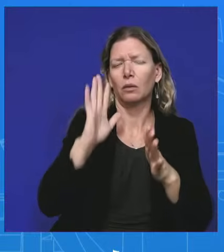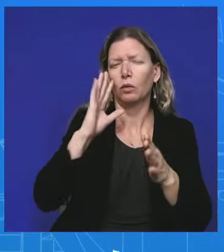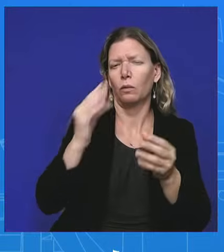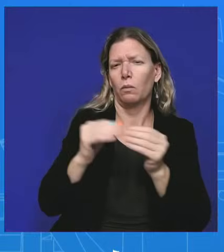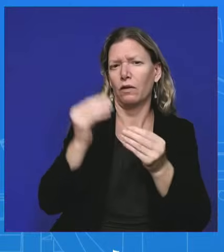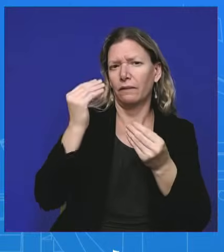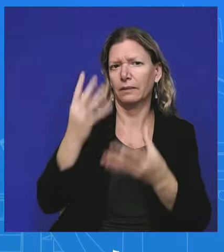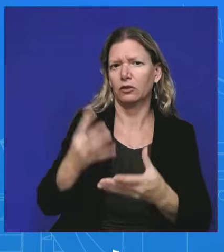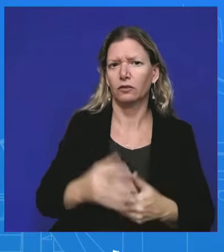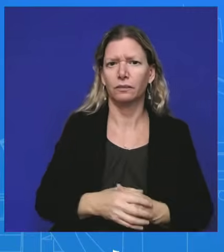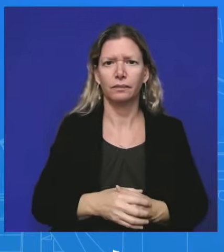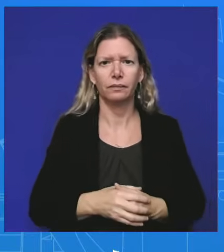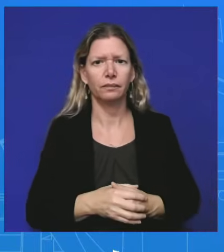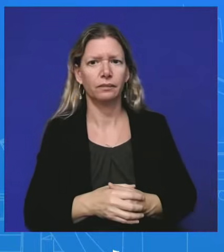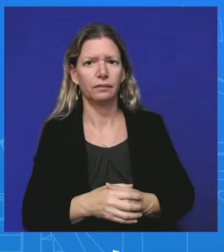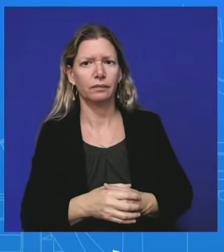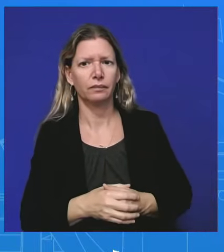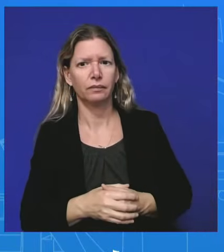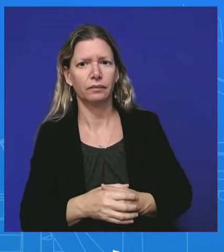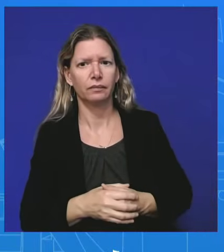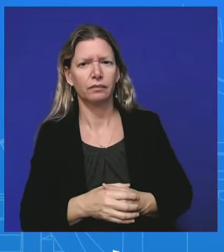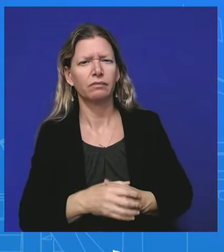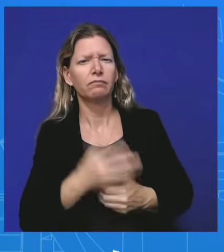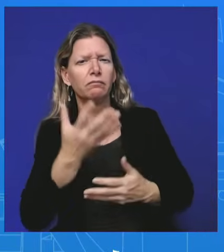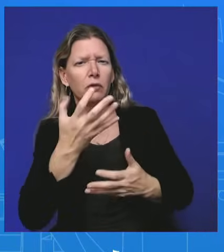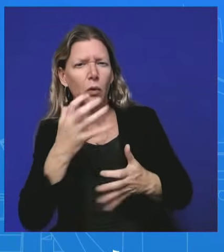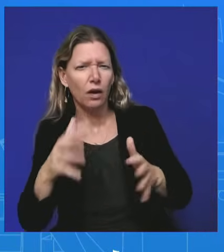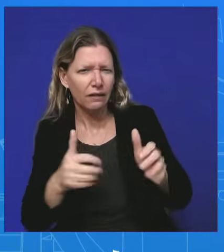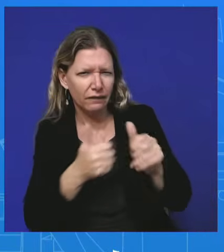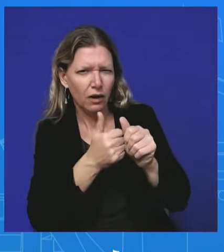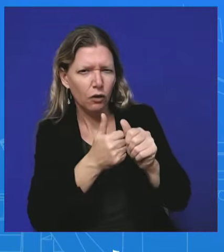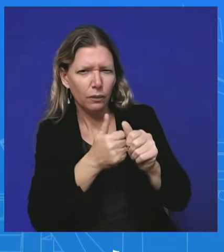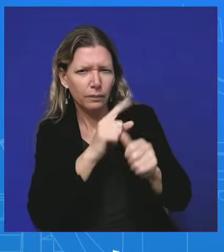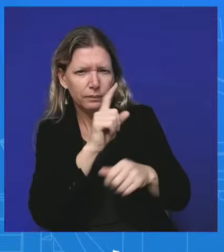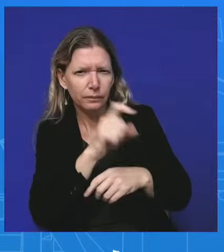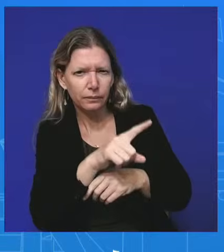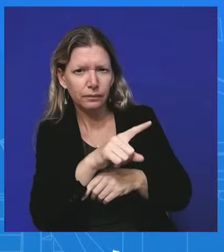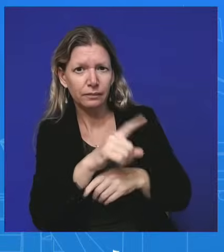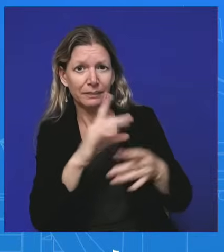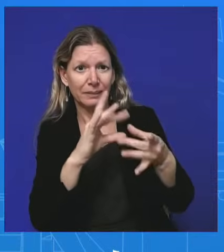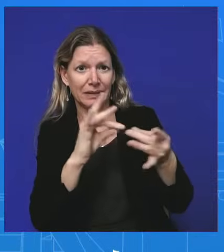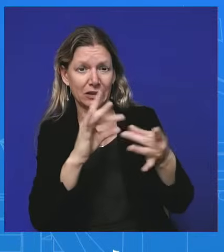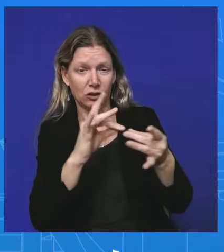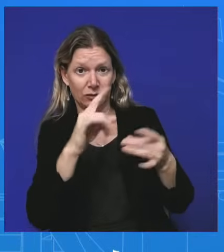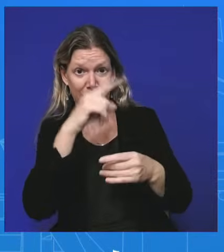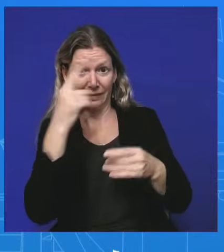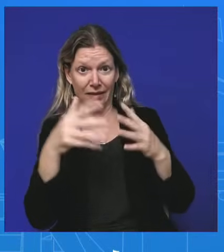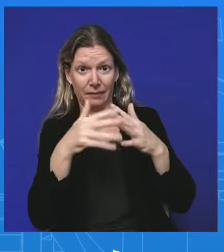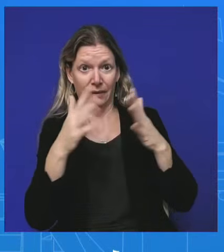a lot of the messages to Black Americans that Biden is doing over the last couple days are at --